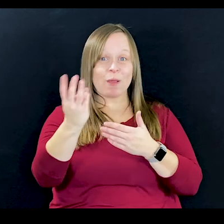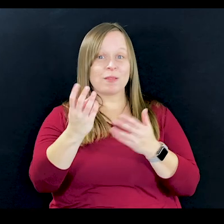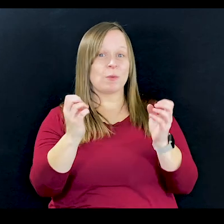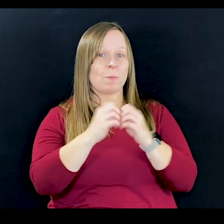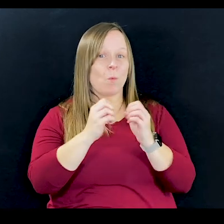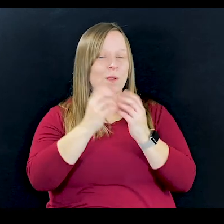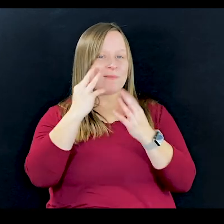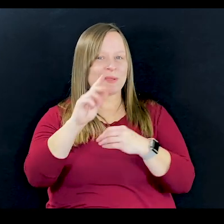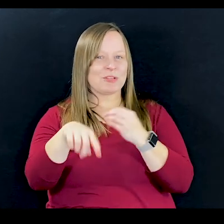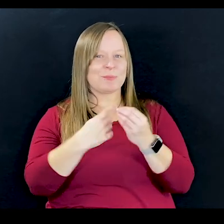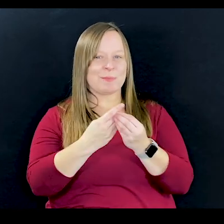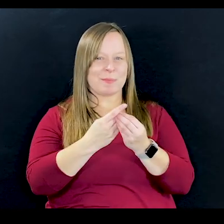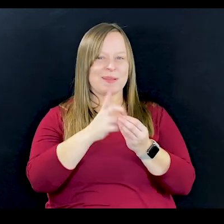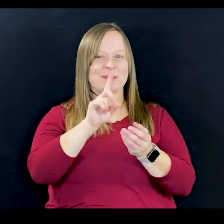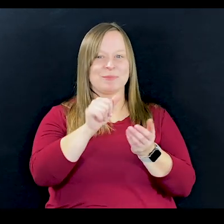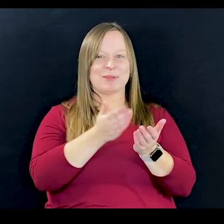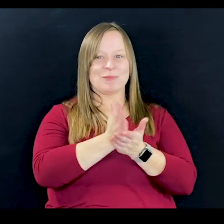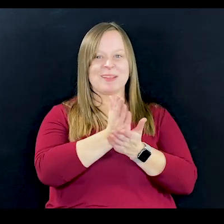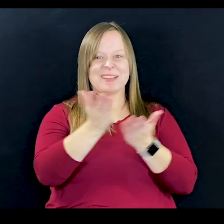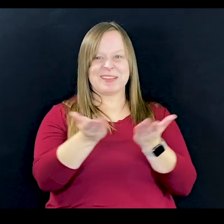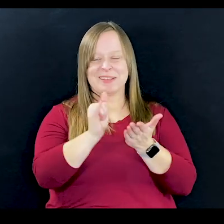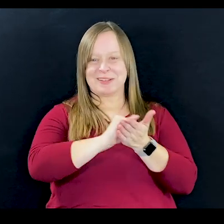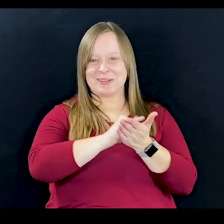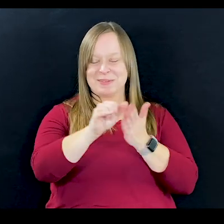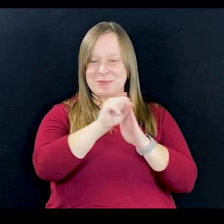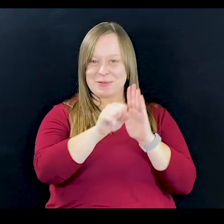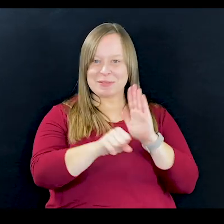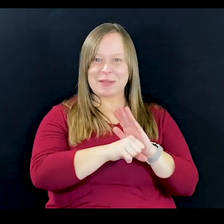Wednesday, We're will bring you more information on Disability Rights in the